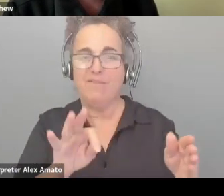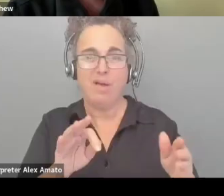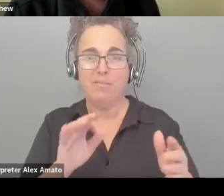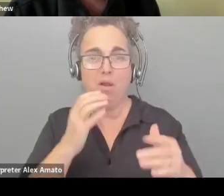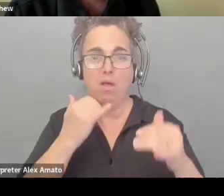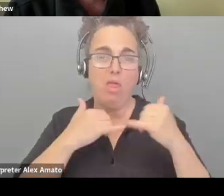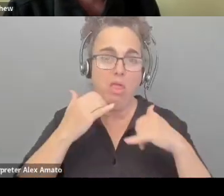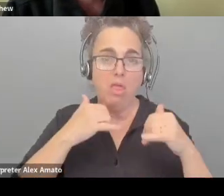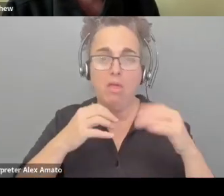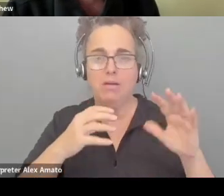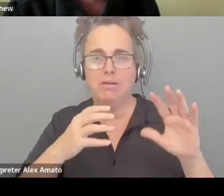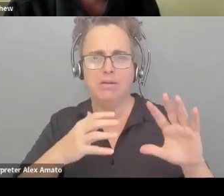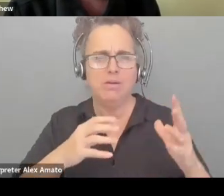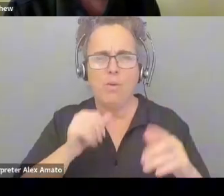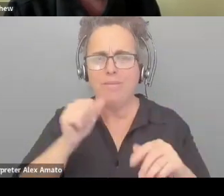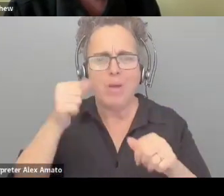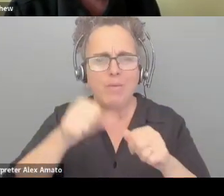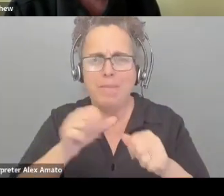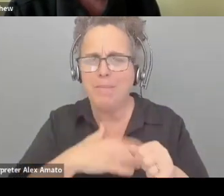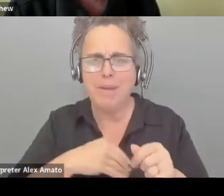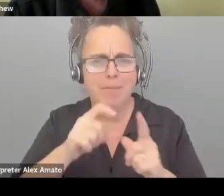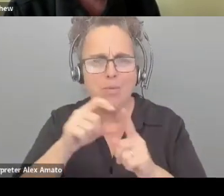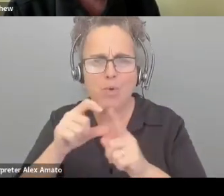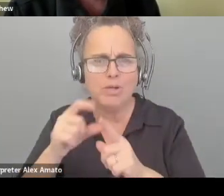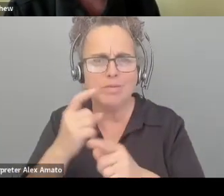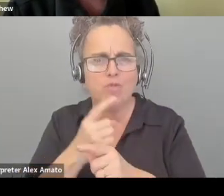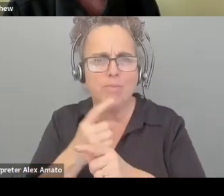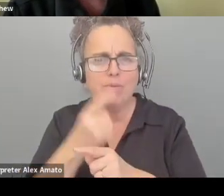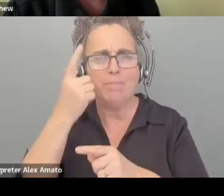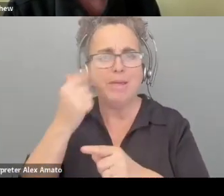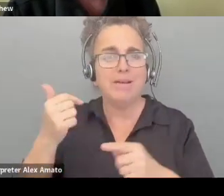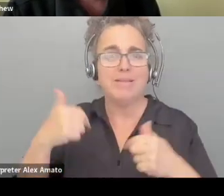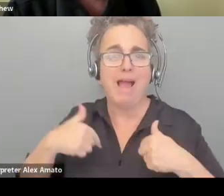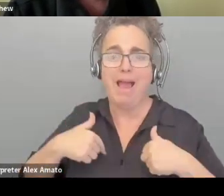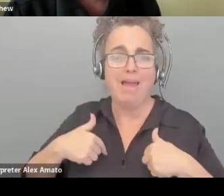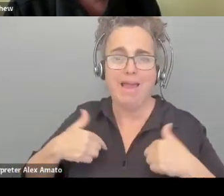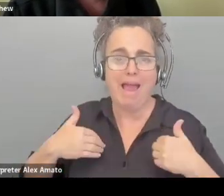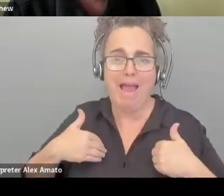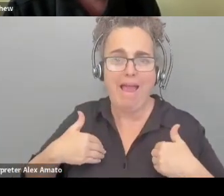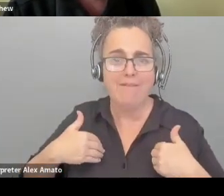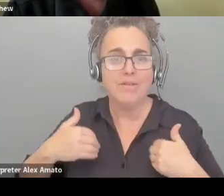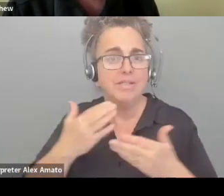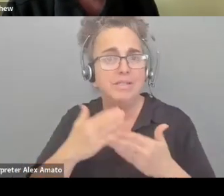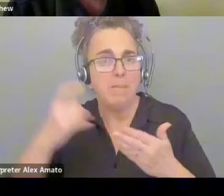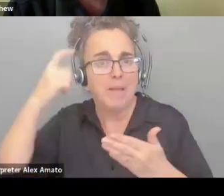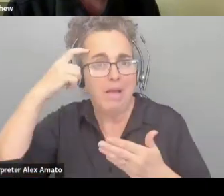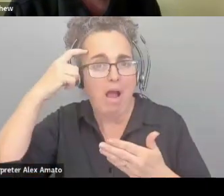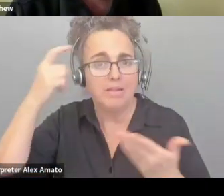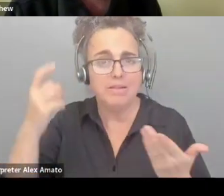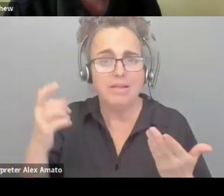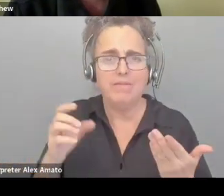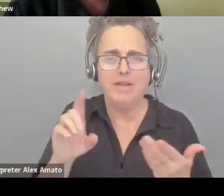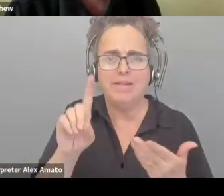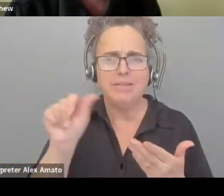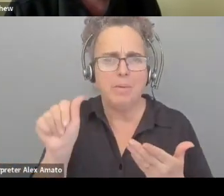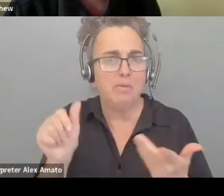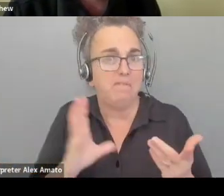because I can't remember things properly because I have some cognitive disabilities, well I'm, you know, just bulldoze through it.